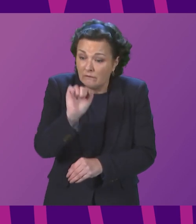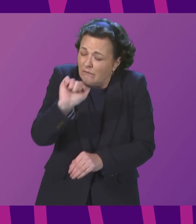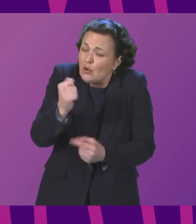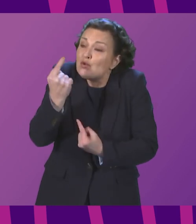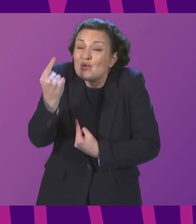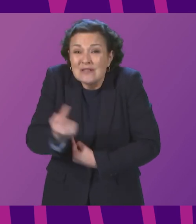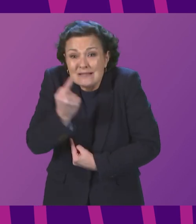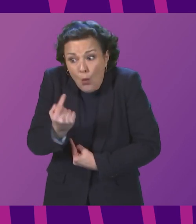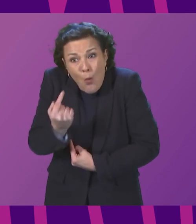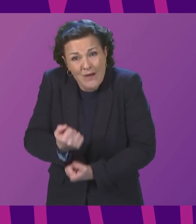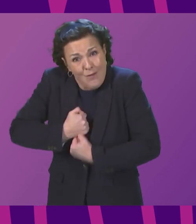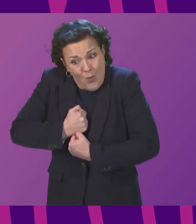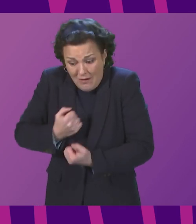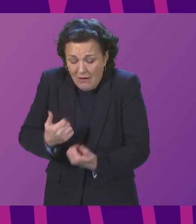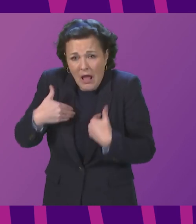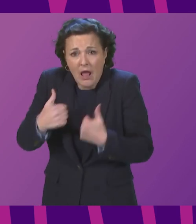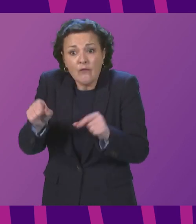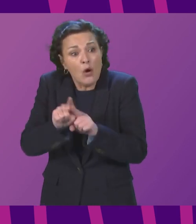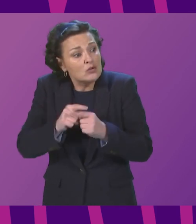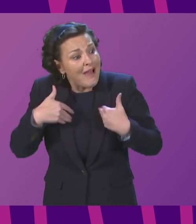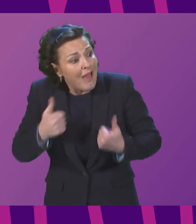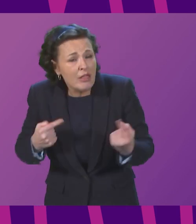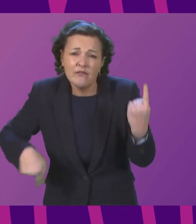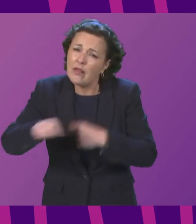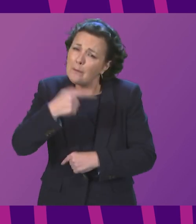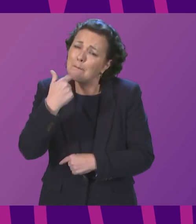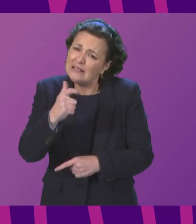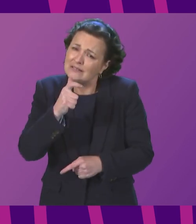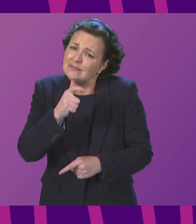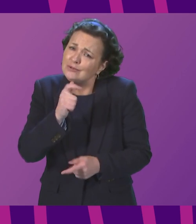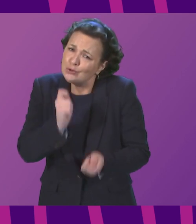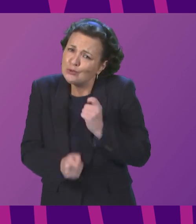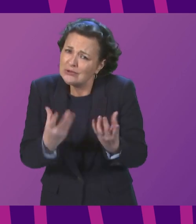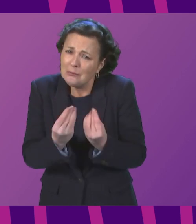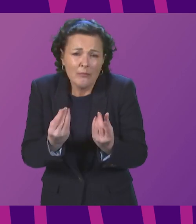own sake and for the sake of us all. It is not too late and no one will judge you for